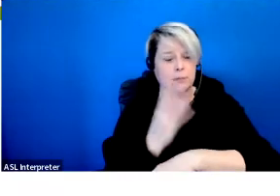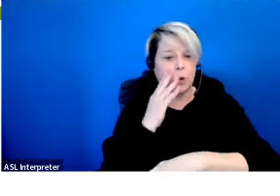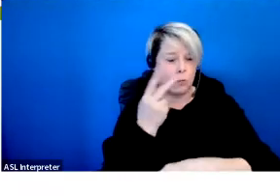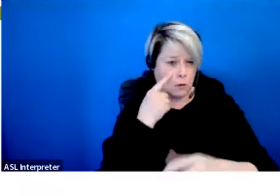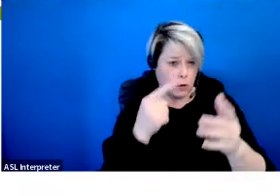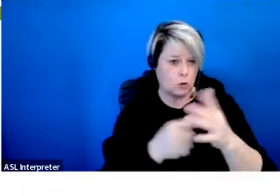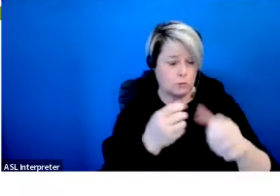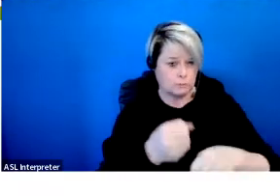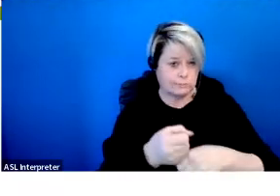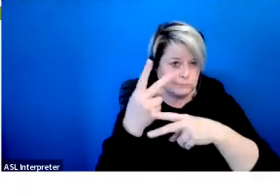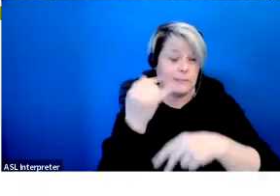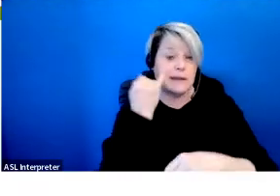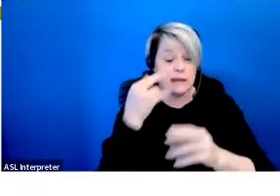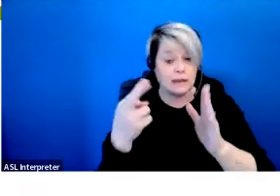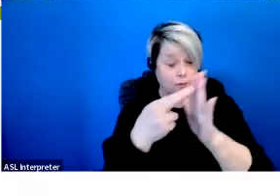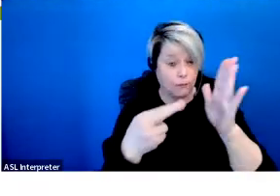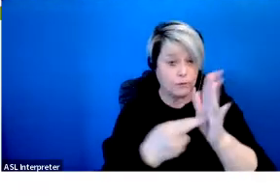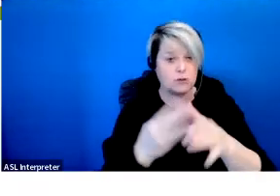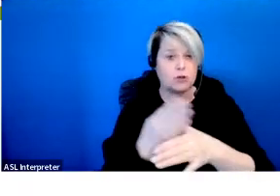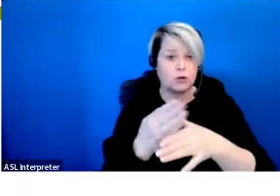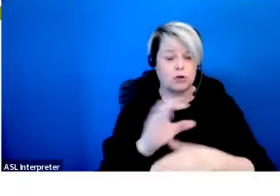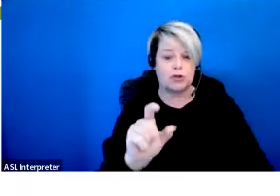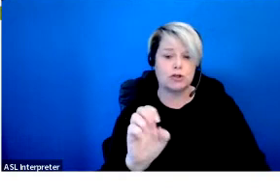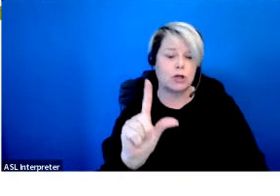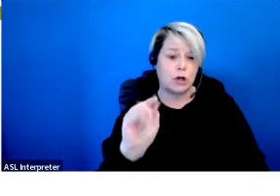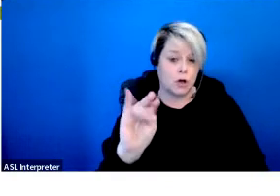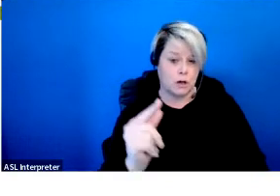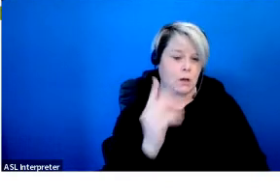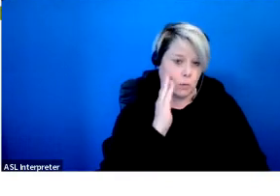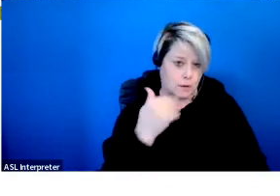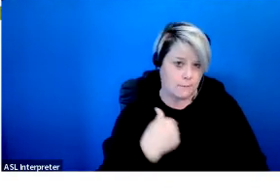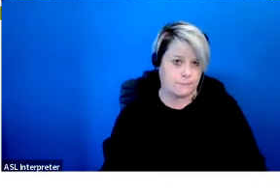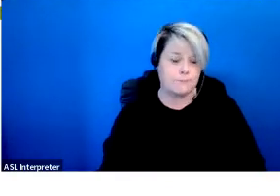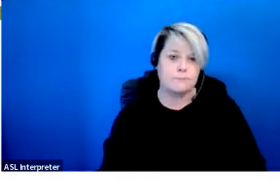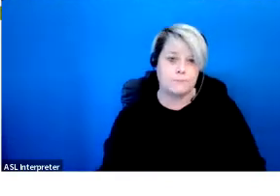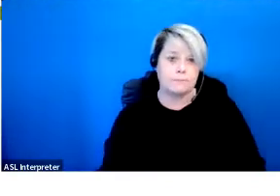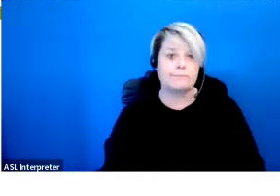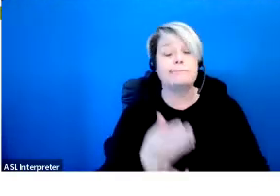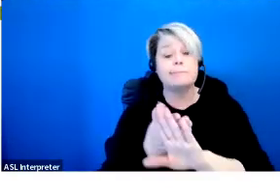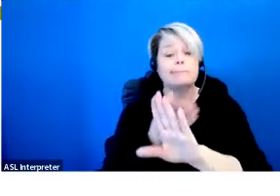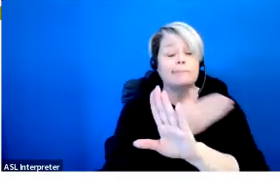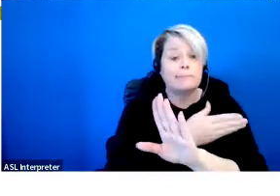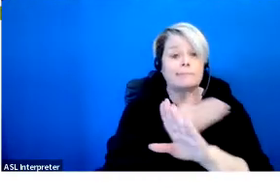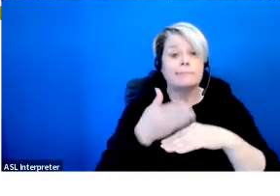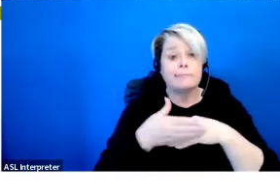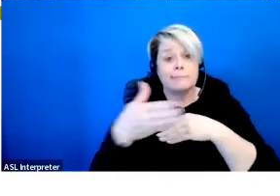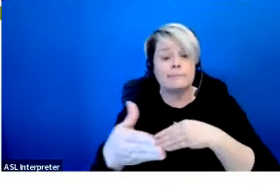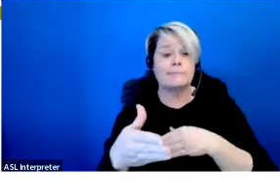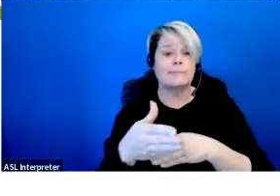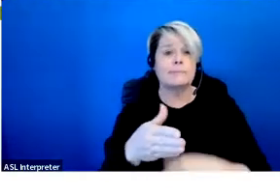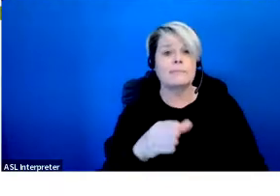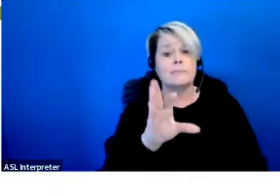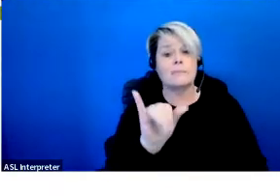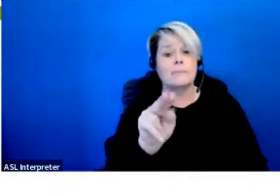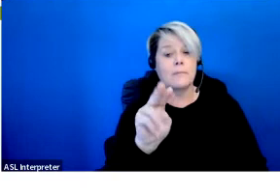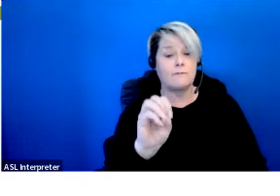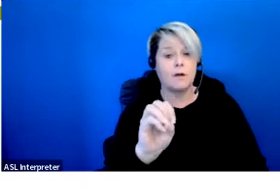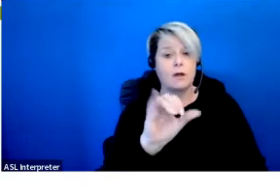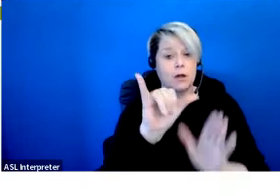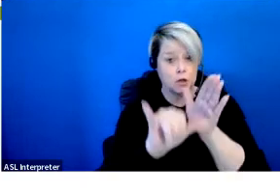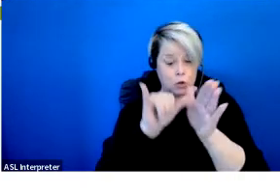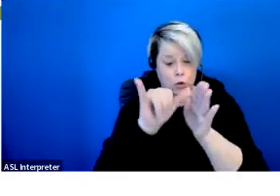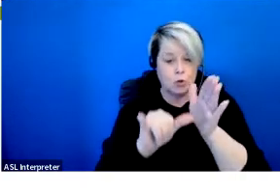posted online within a couple of days after today and